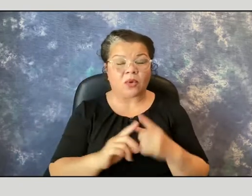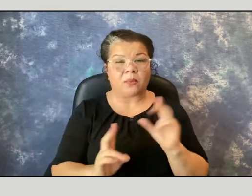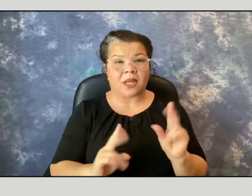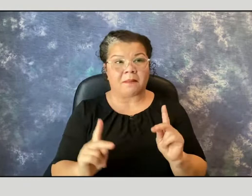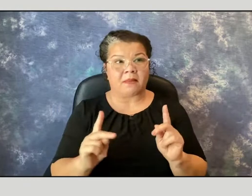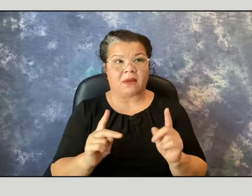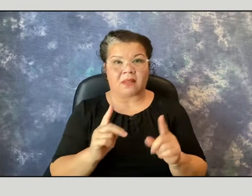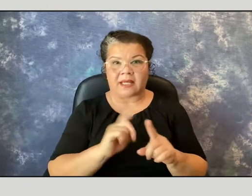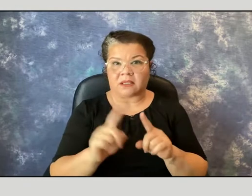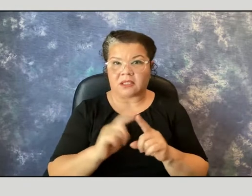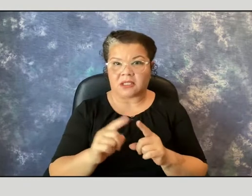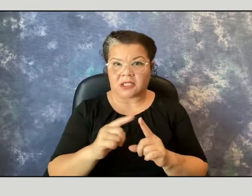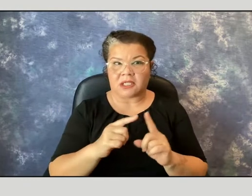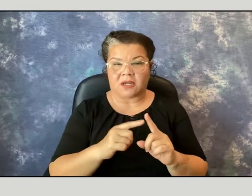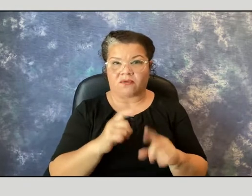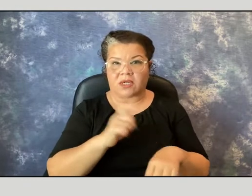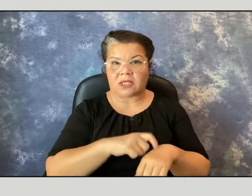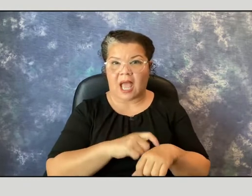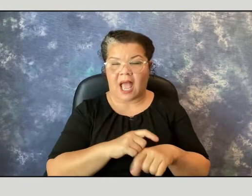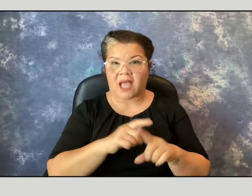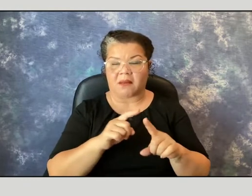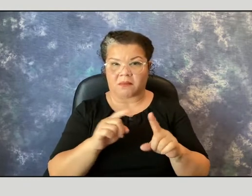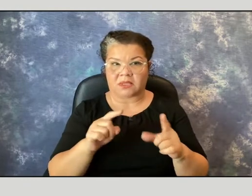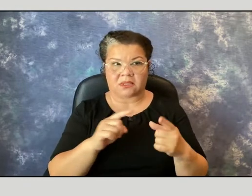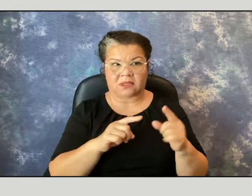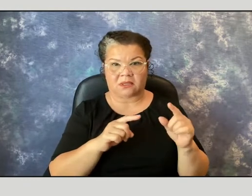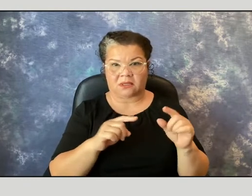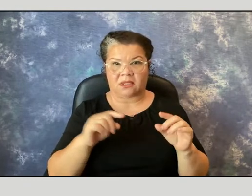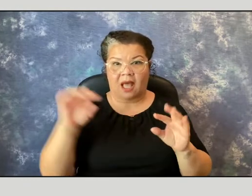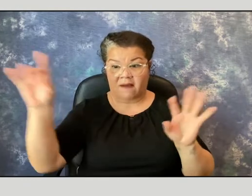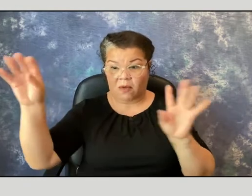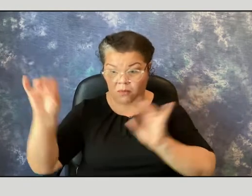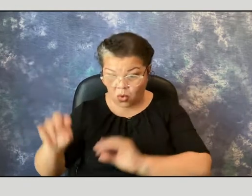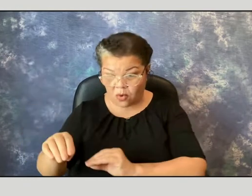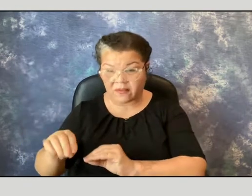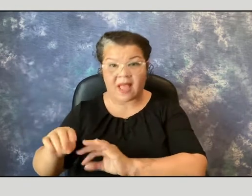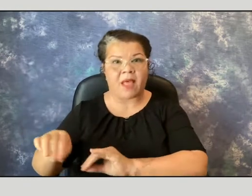and then as you say, Yarimar, became, some of them,